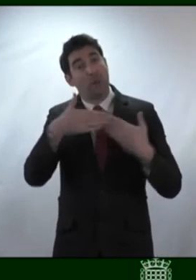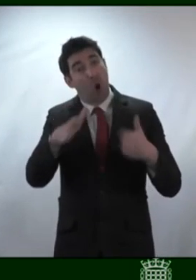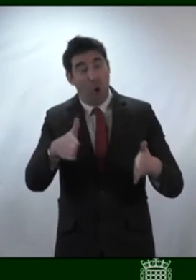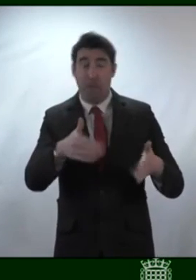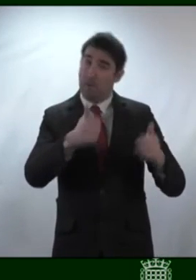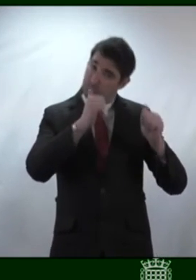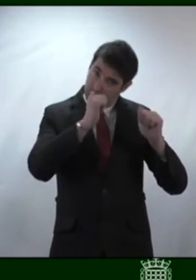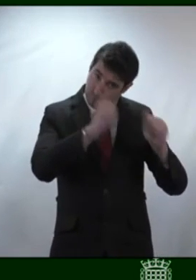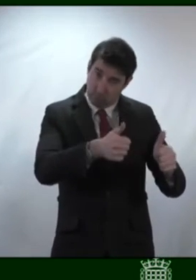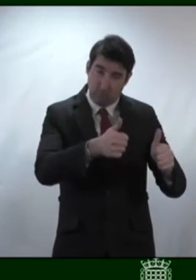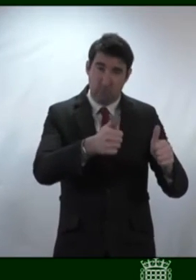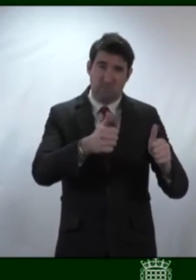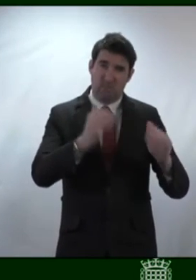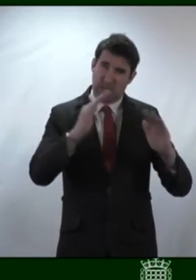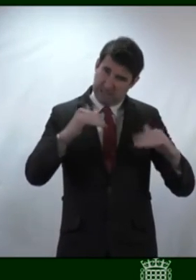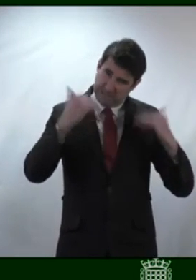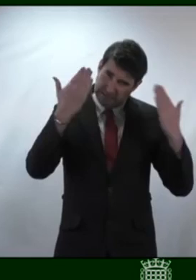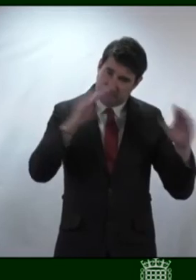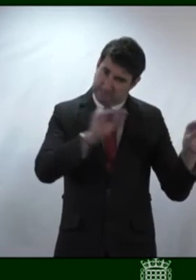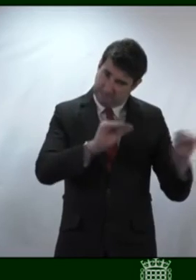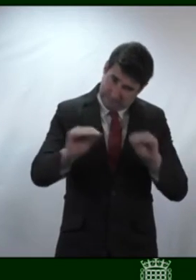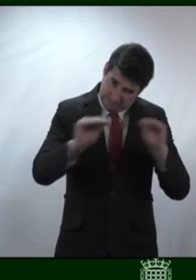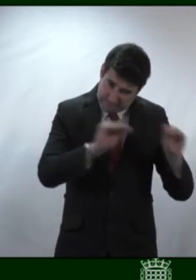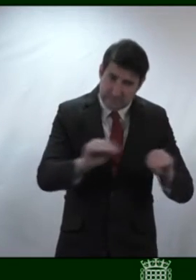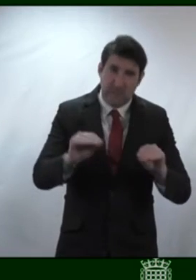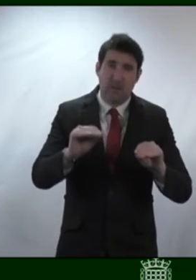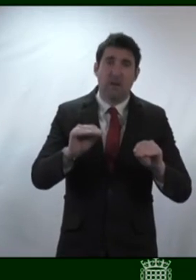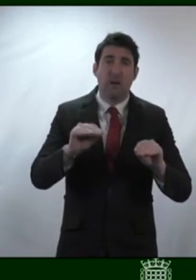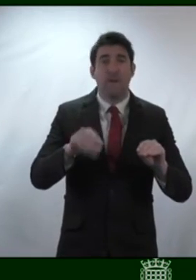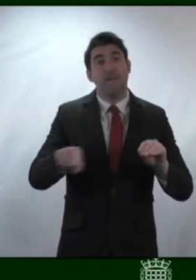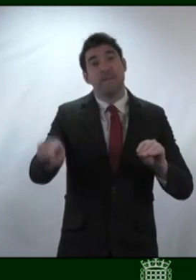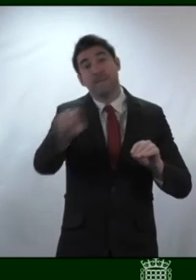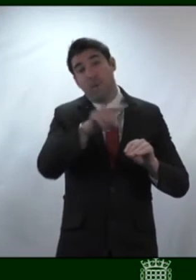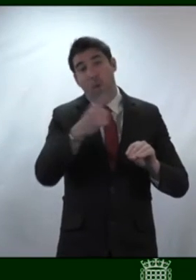high level education and skills training for the people of Dewsbury. I thank my hon. Friend for